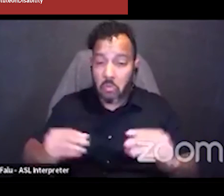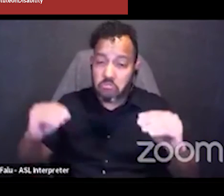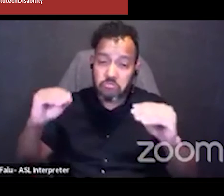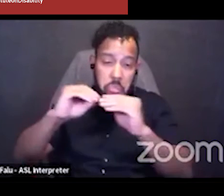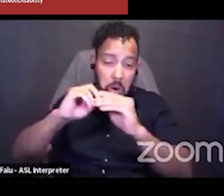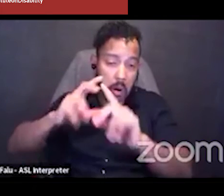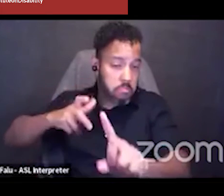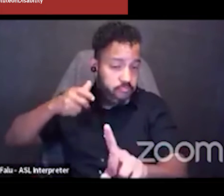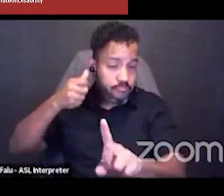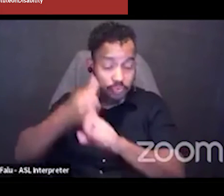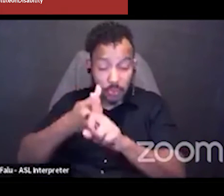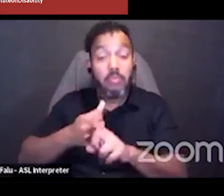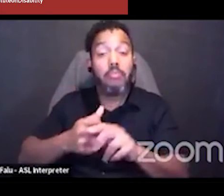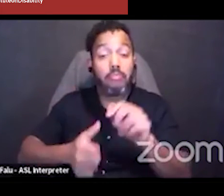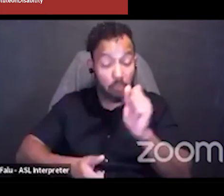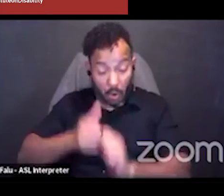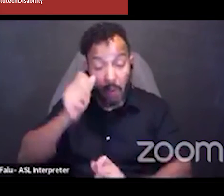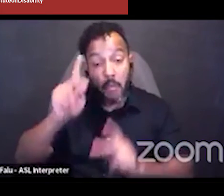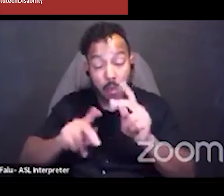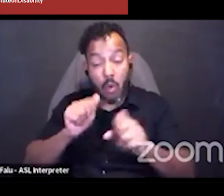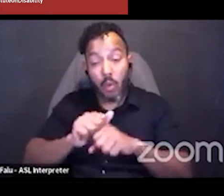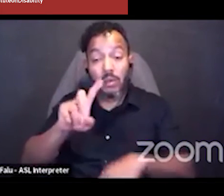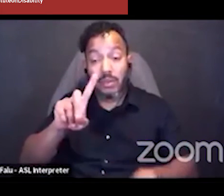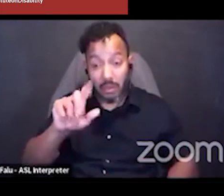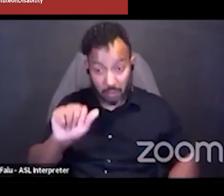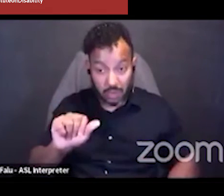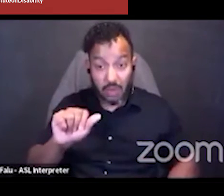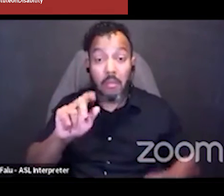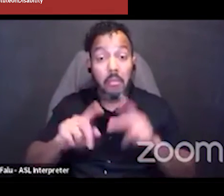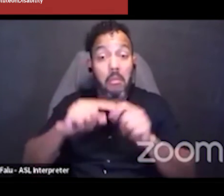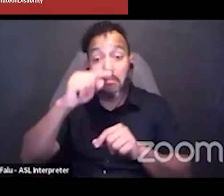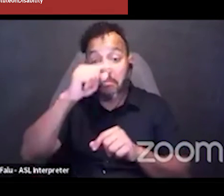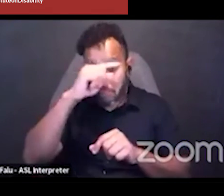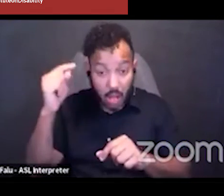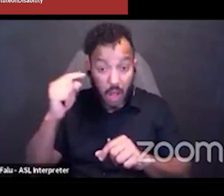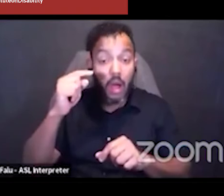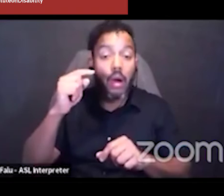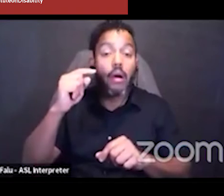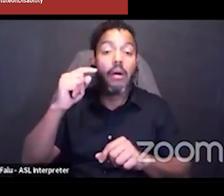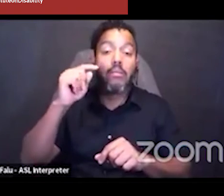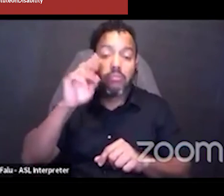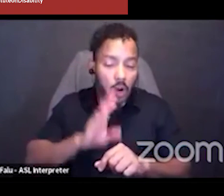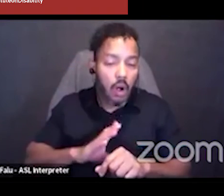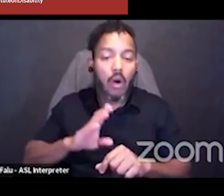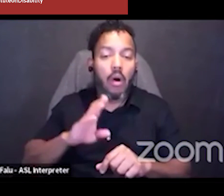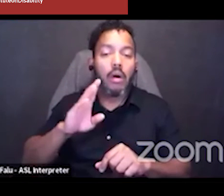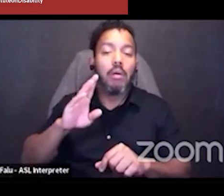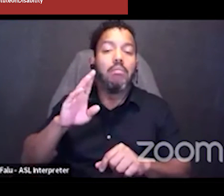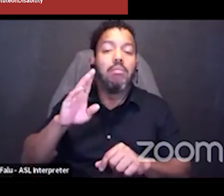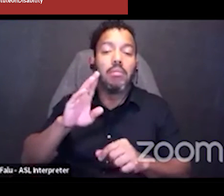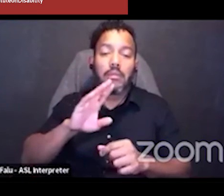with disabilities, people who are black and brown and indigenous, other people of color